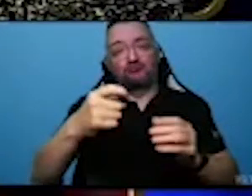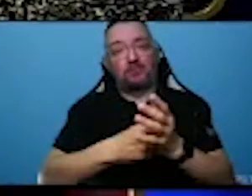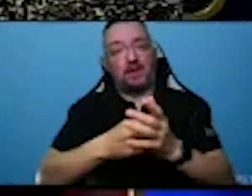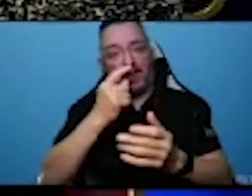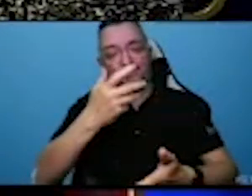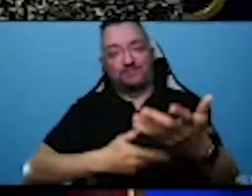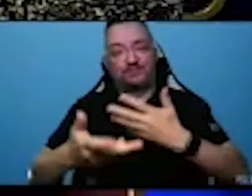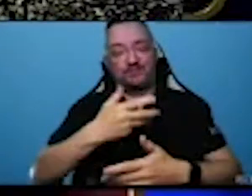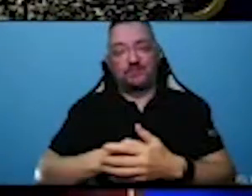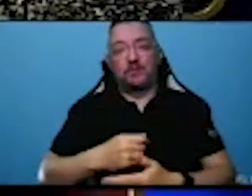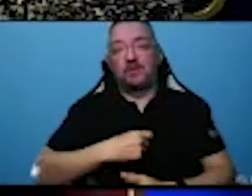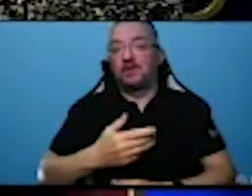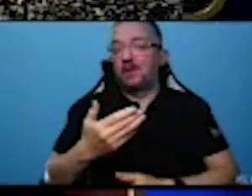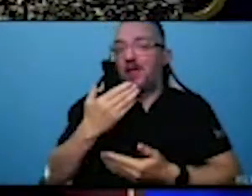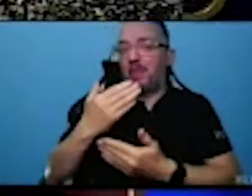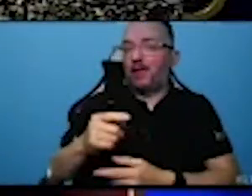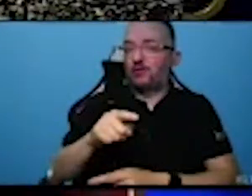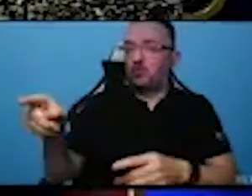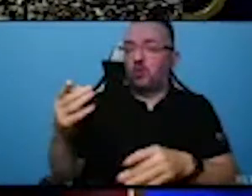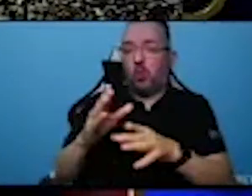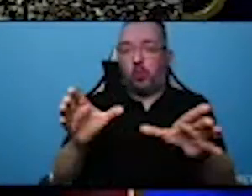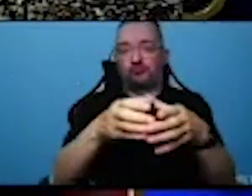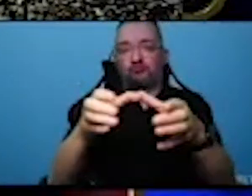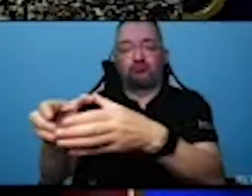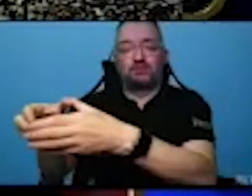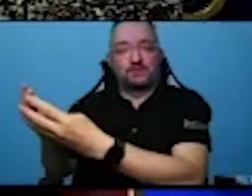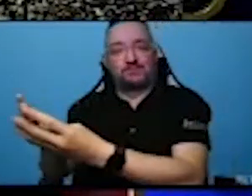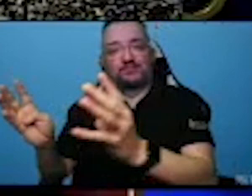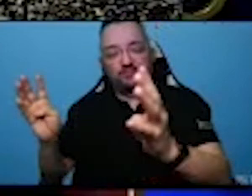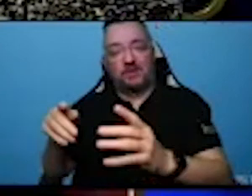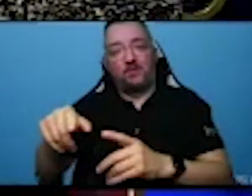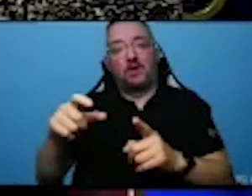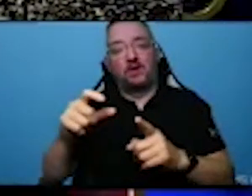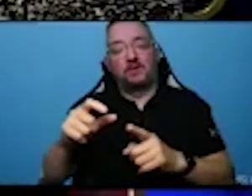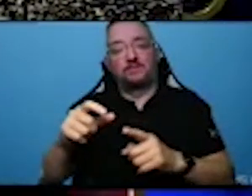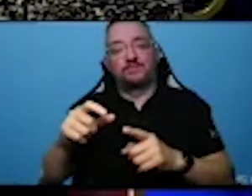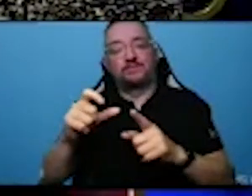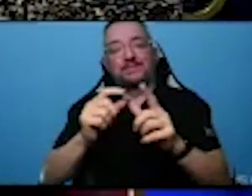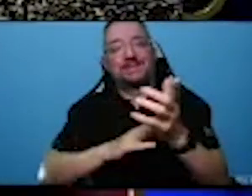working groups and Dame Professor Anne who chaired the Commission. I mean, the report today is the combination of the Commission's work